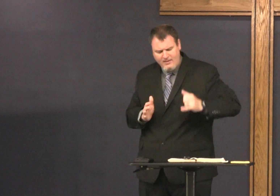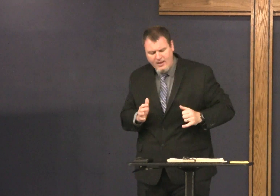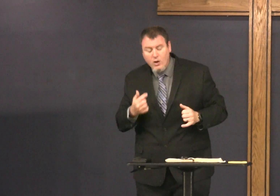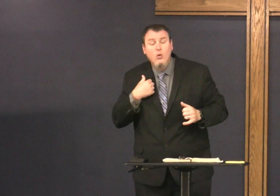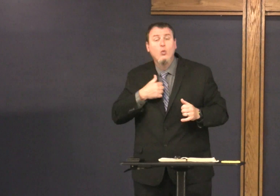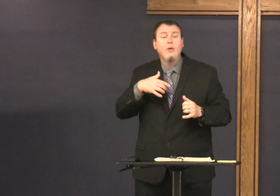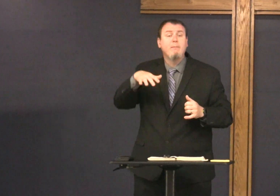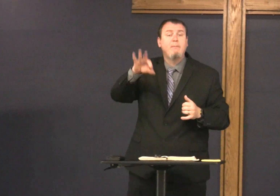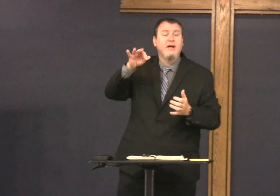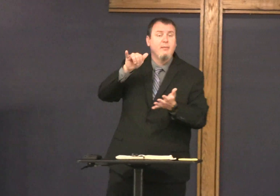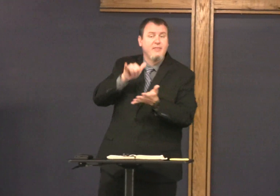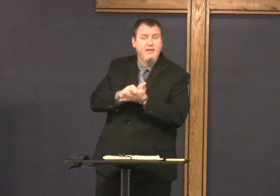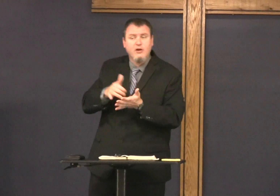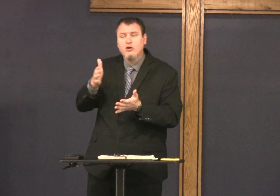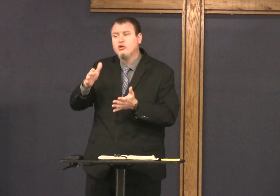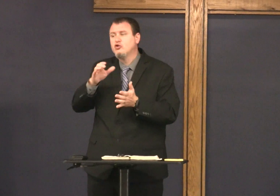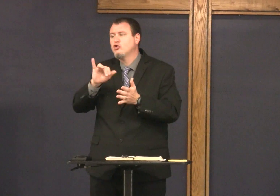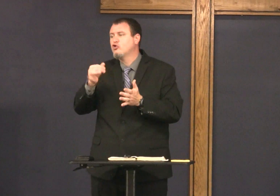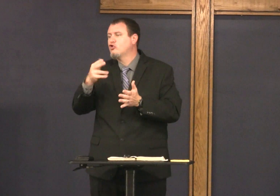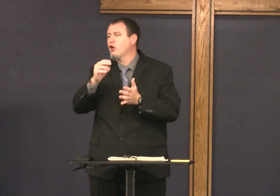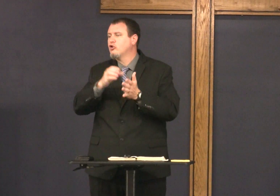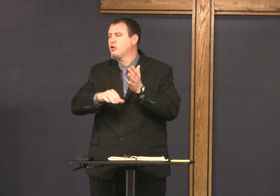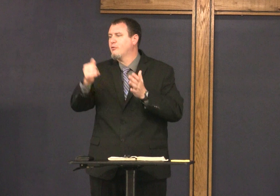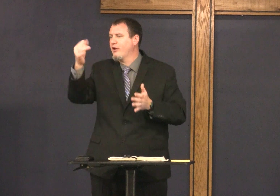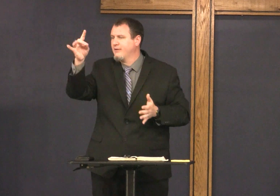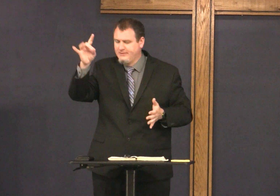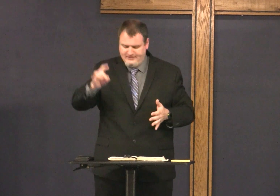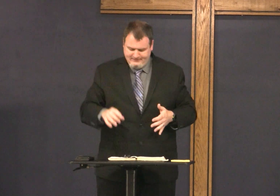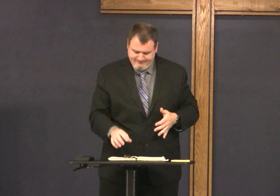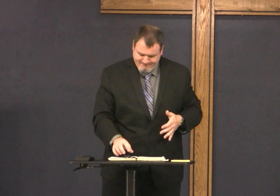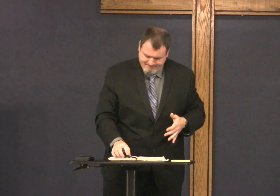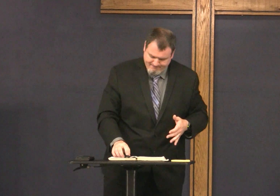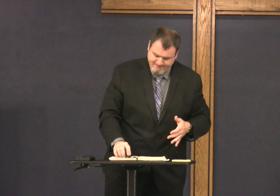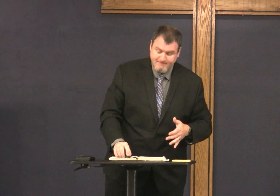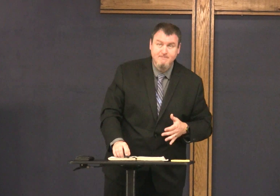and that's where Jesus prayed so we're going to pick up the story there in John chapter 18.